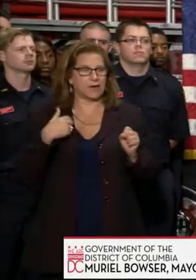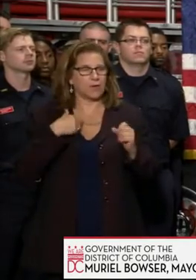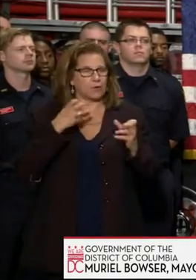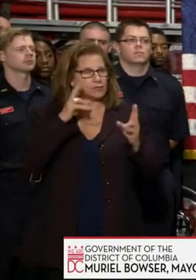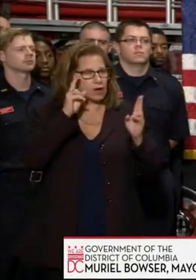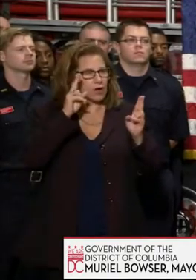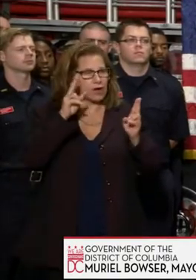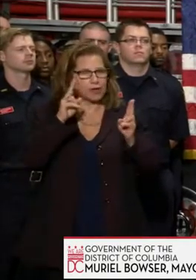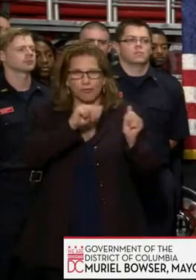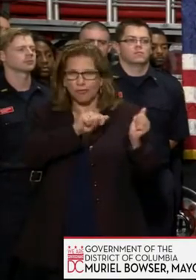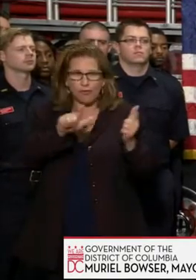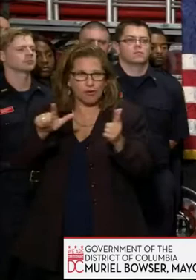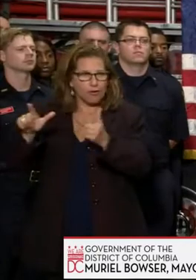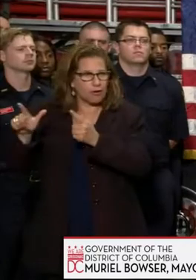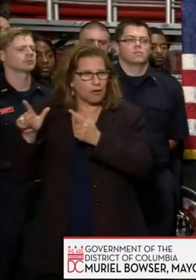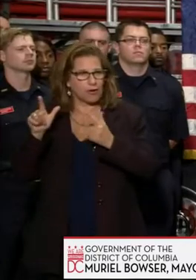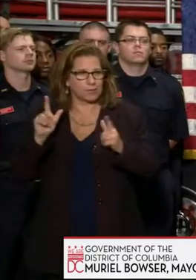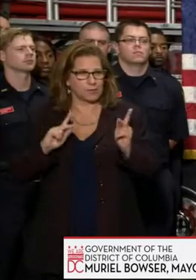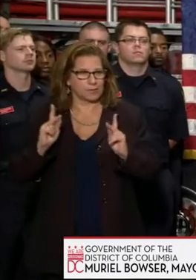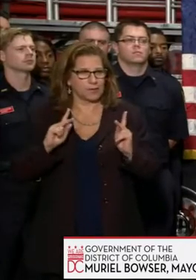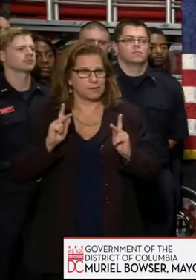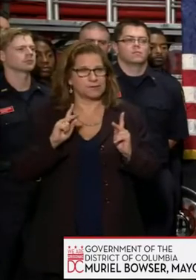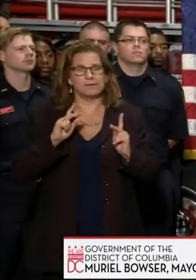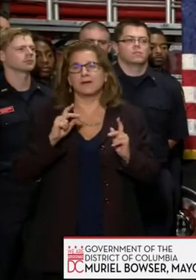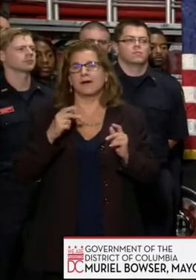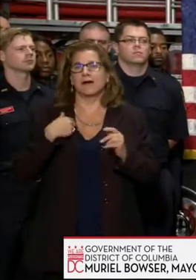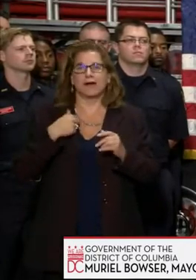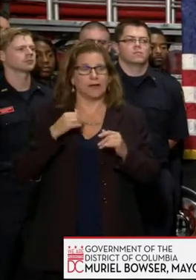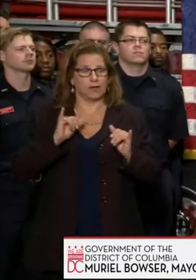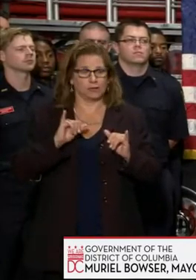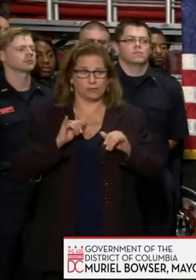INVEST IN THEIR EQUIPMENT AND TRAINING.